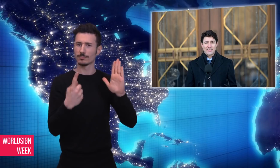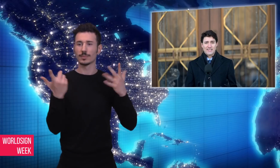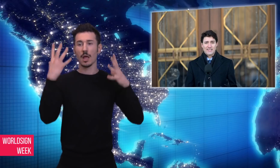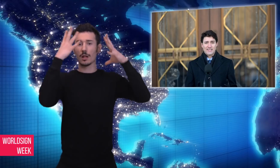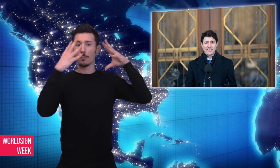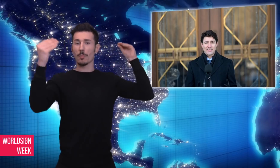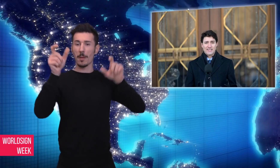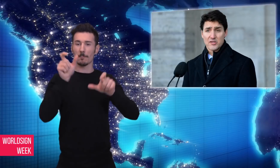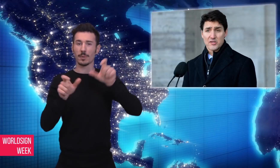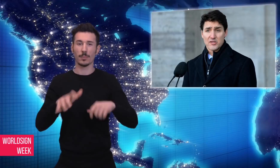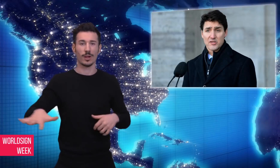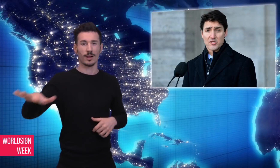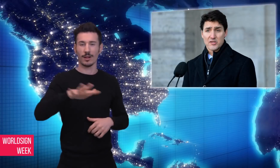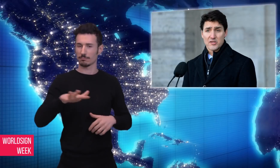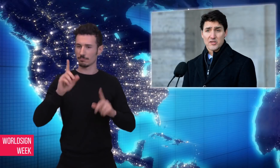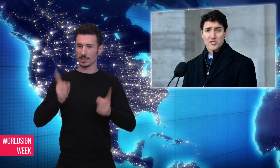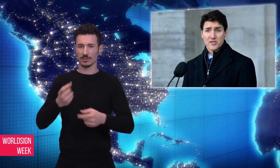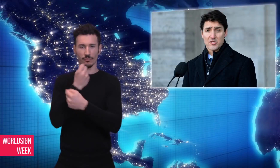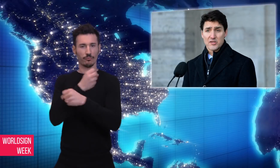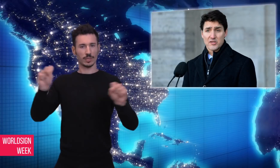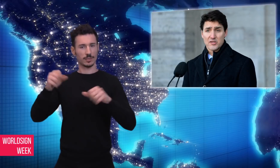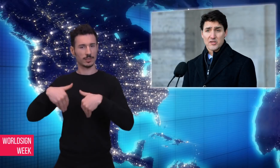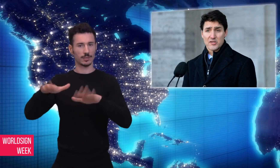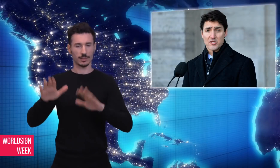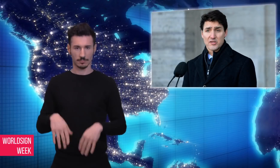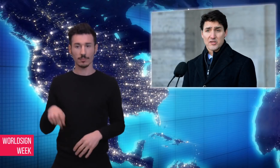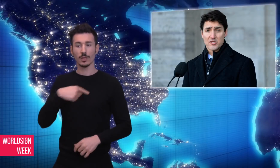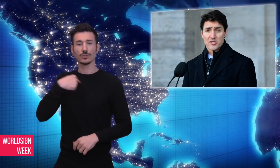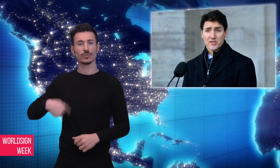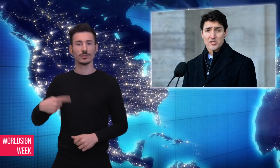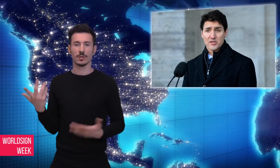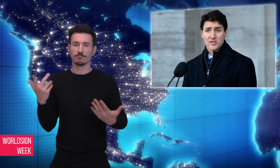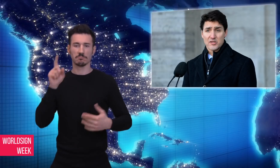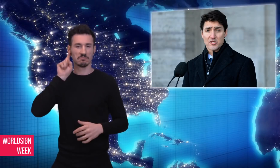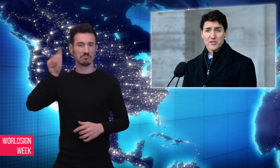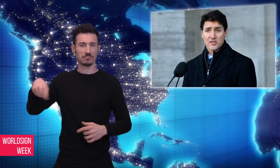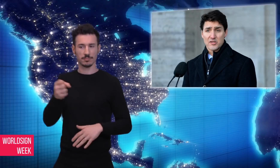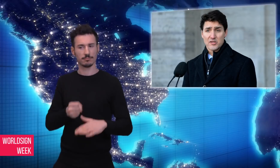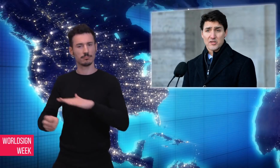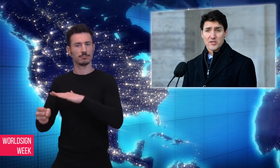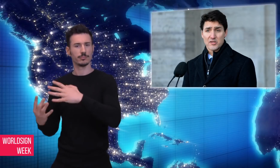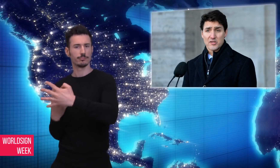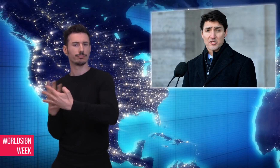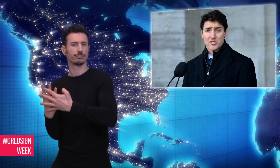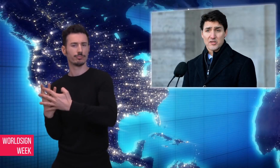and refused diplomatic immunity.